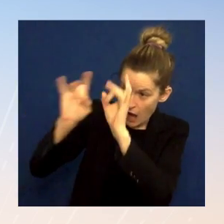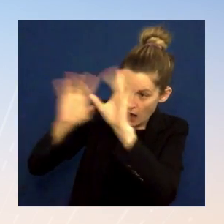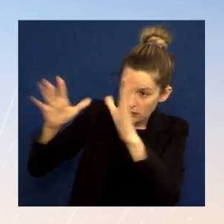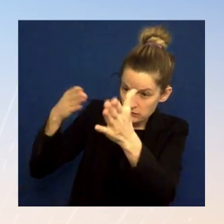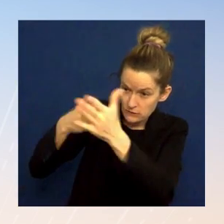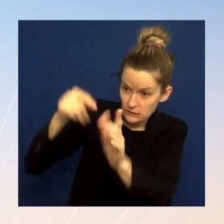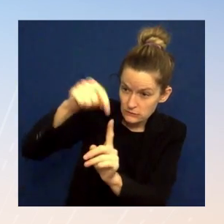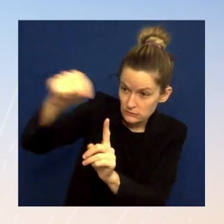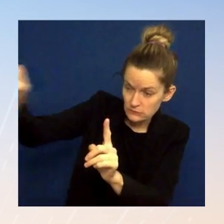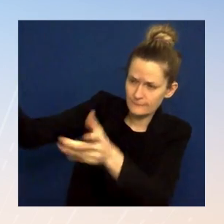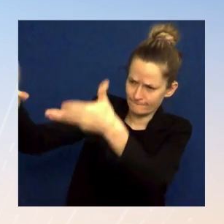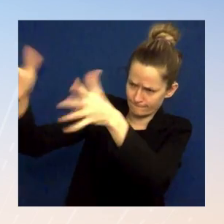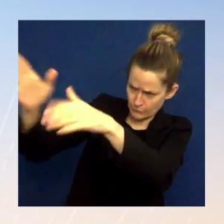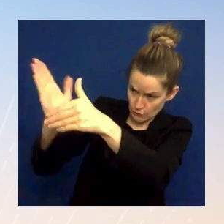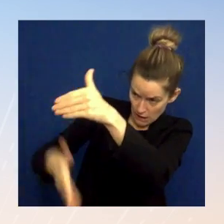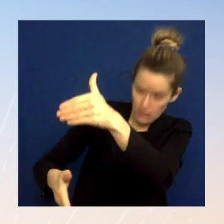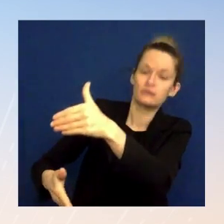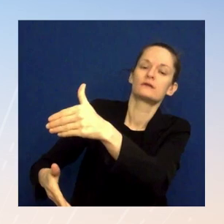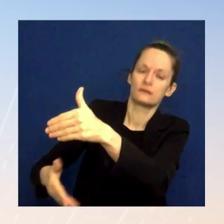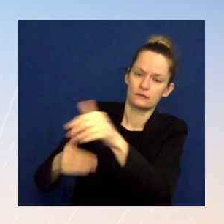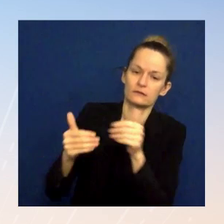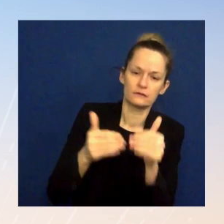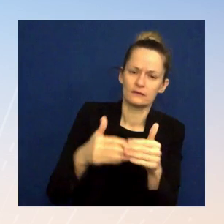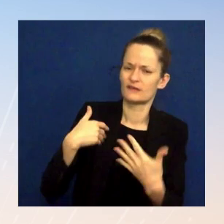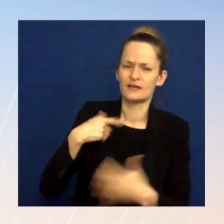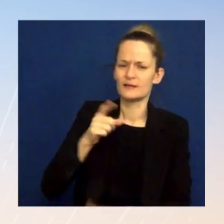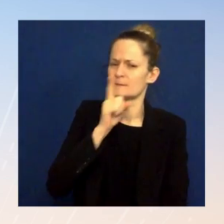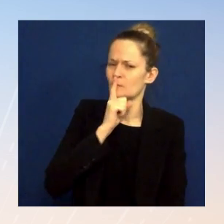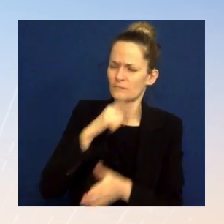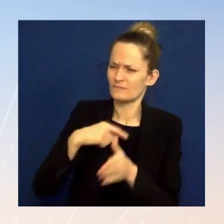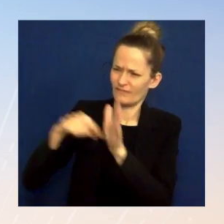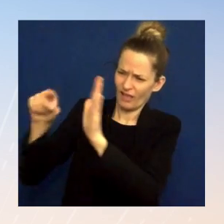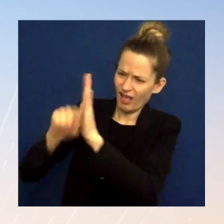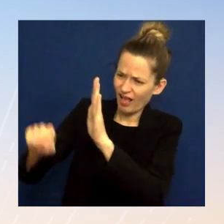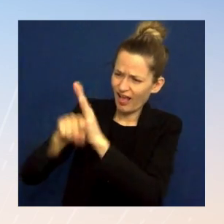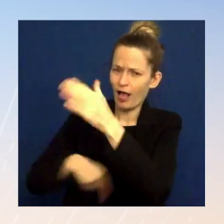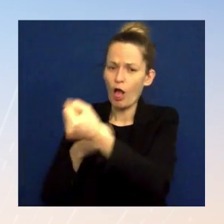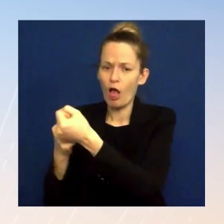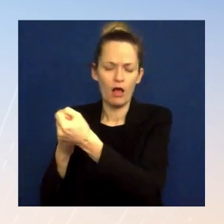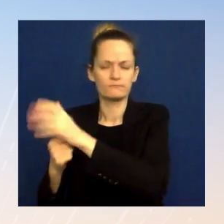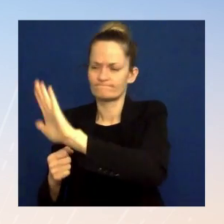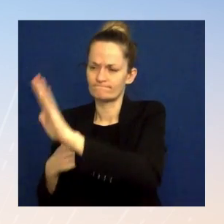after this significant and alarming setback. Briefly on Burma: I did have the opportunity